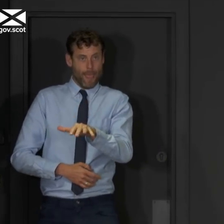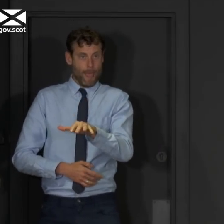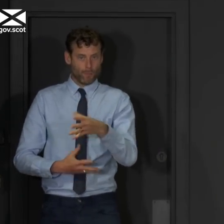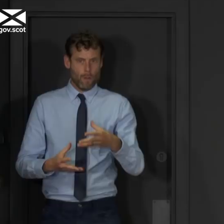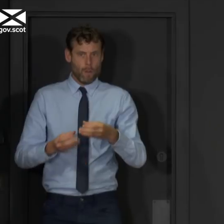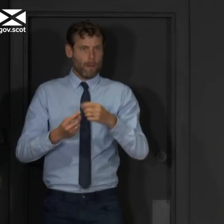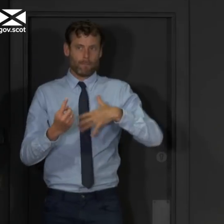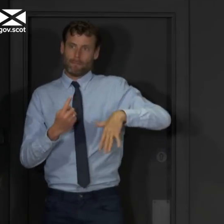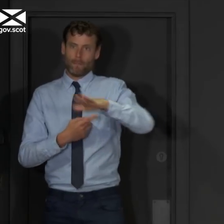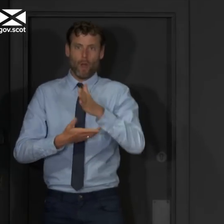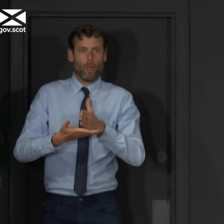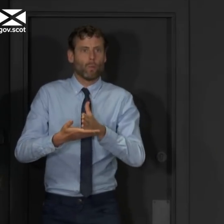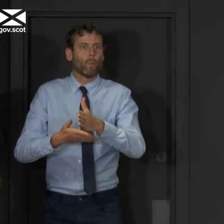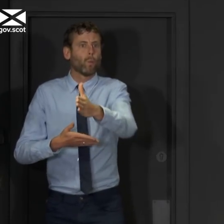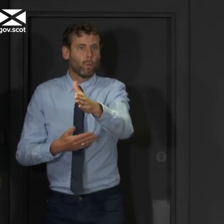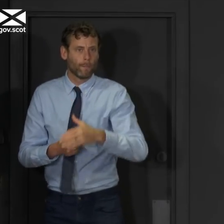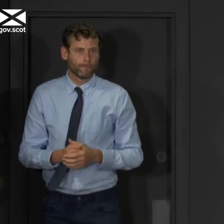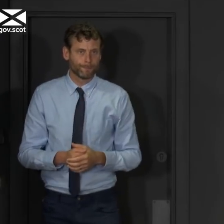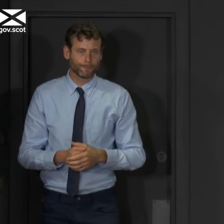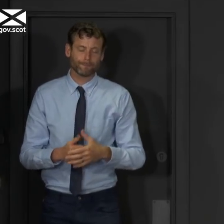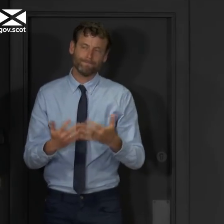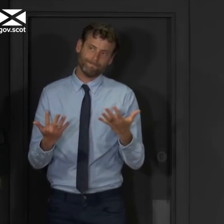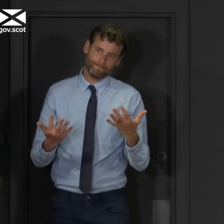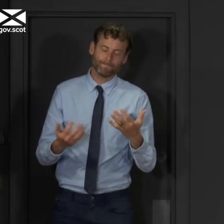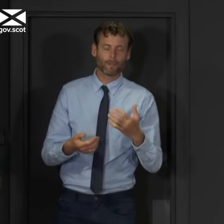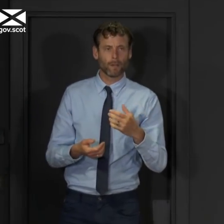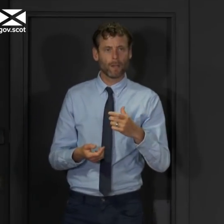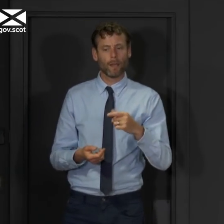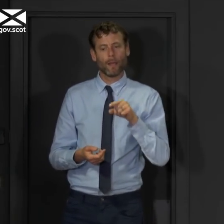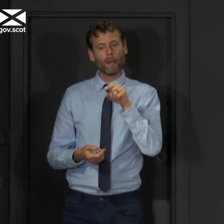the months that lie ahead. I guess it essentially represents for all